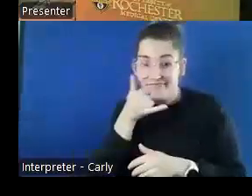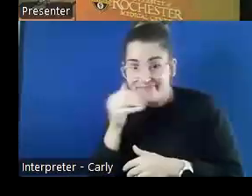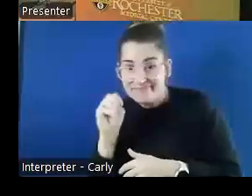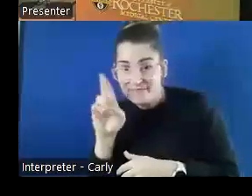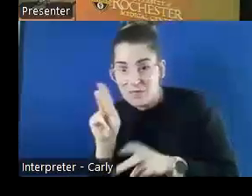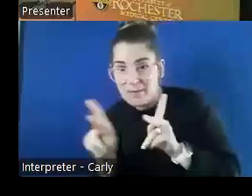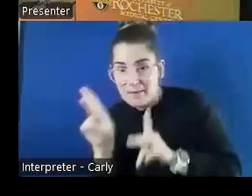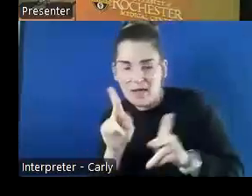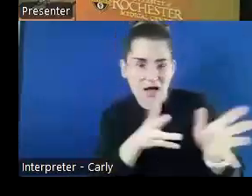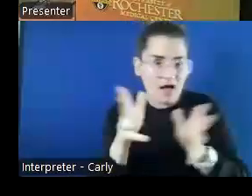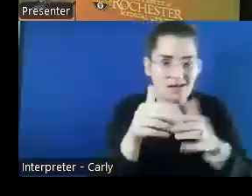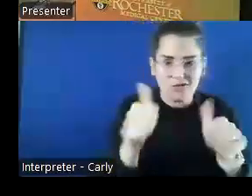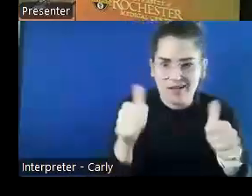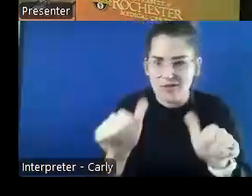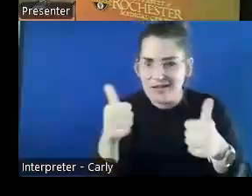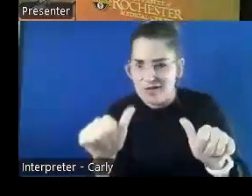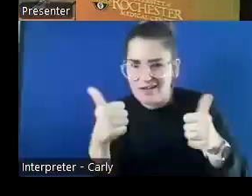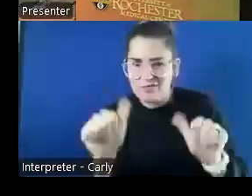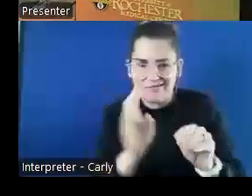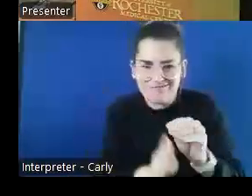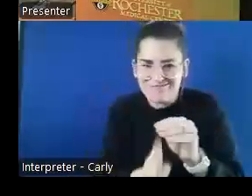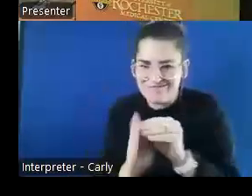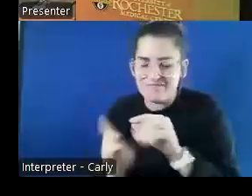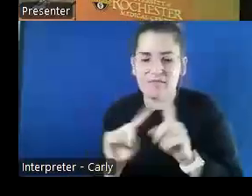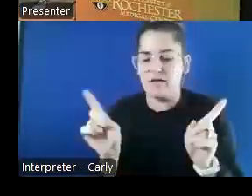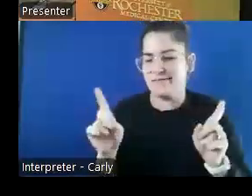many times the previous days to get this done and it didn't work and I just went to the patient and